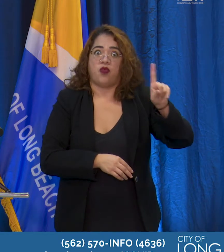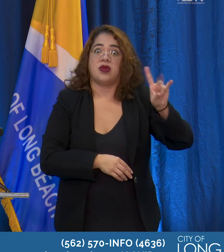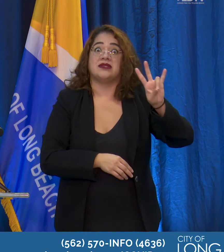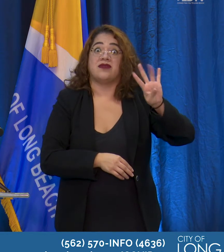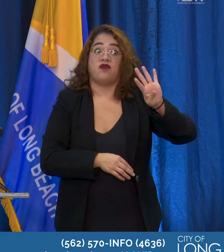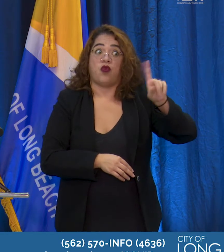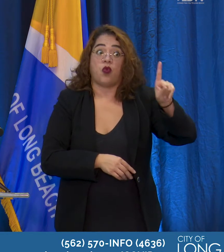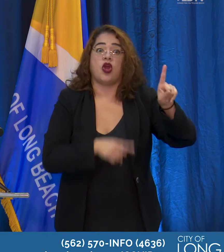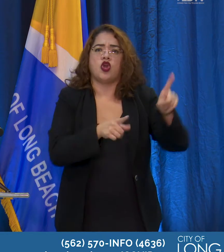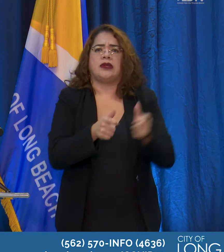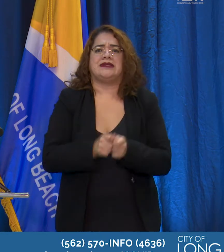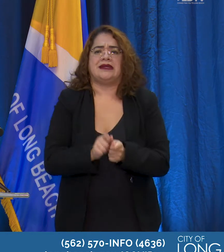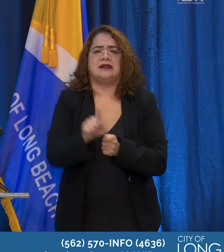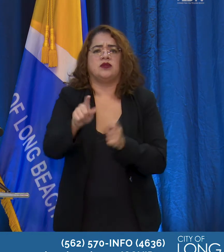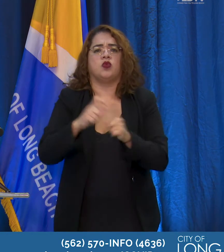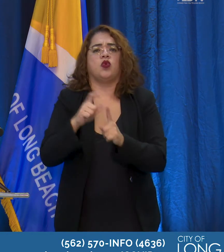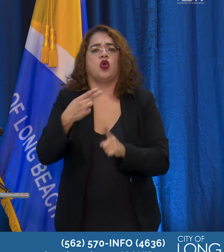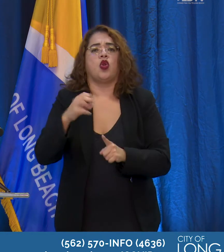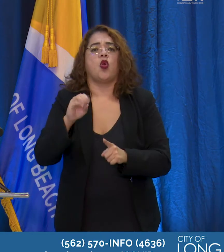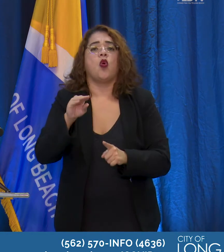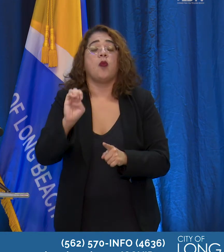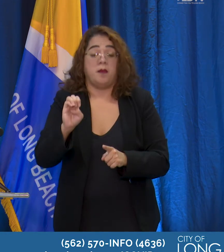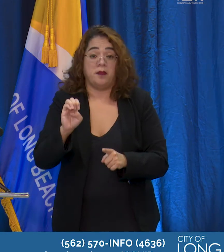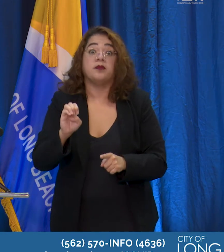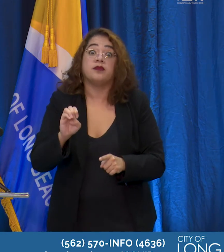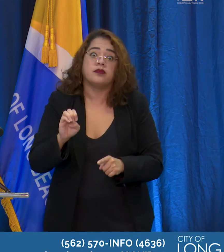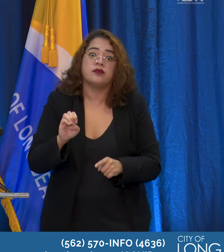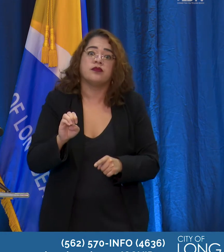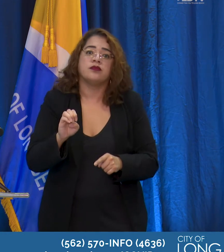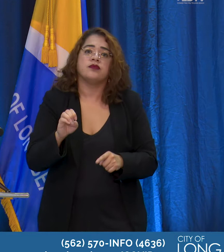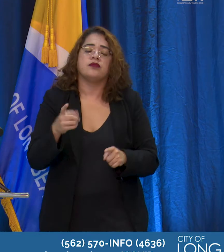includes many mental health resources and places to connect.